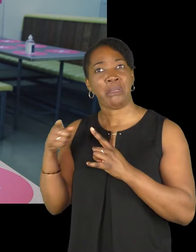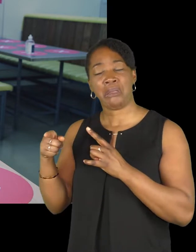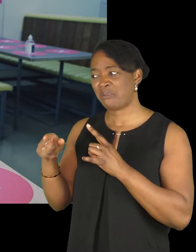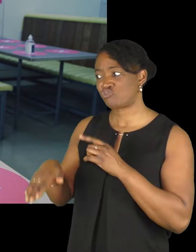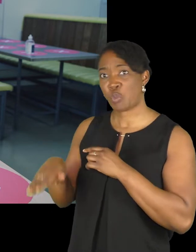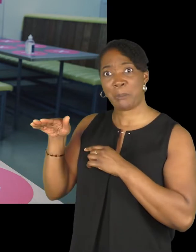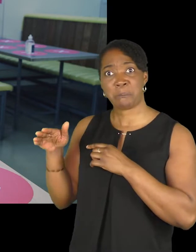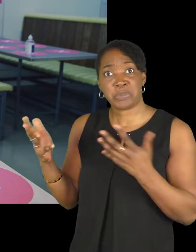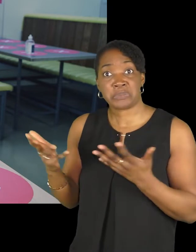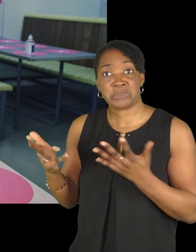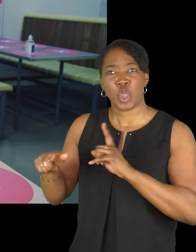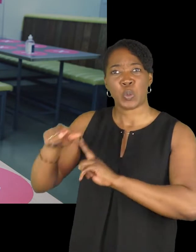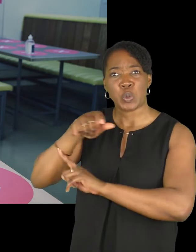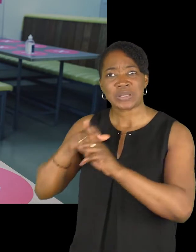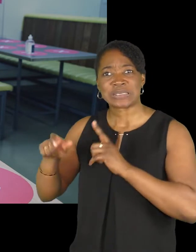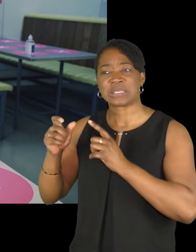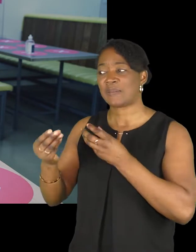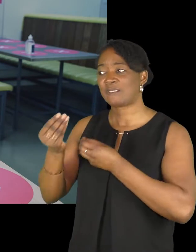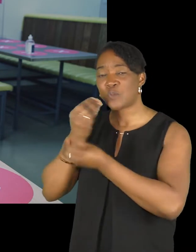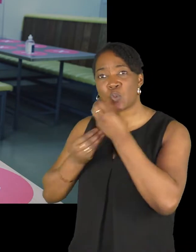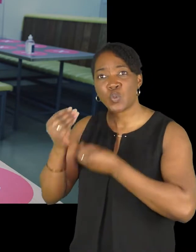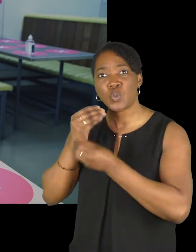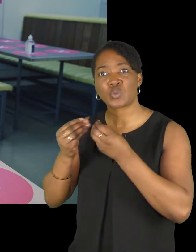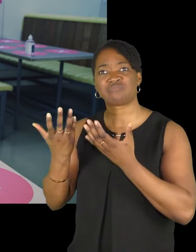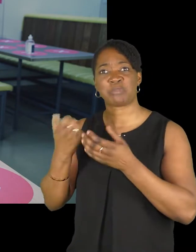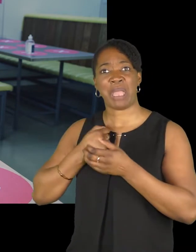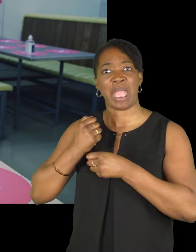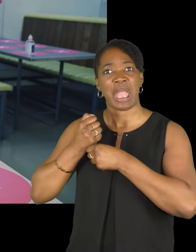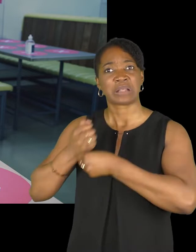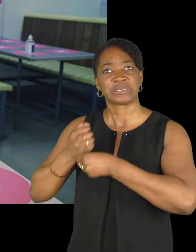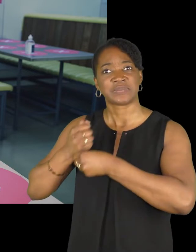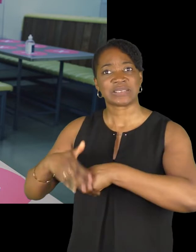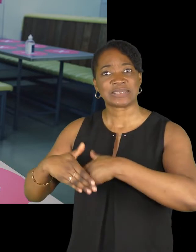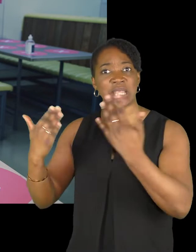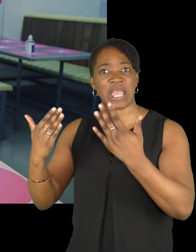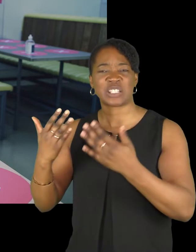of community and food. And then kind of in my activist days, in my early 20s, in the